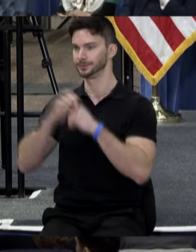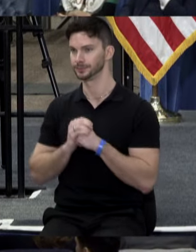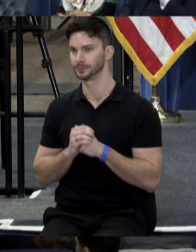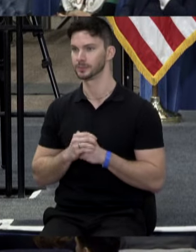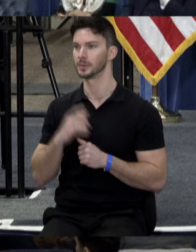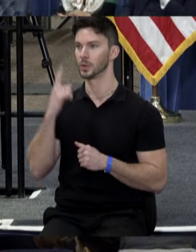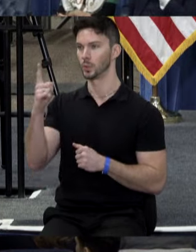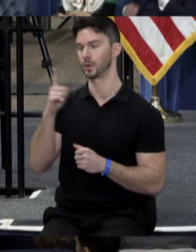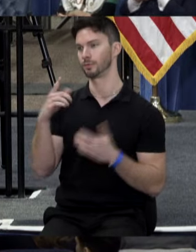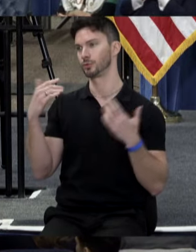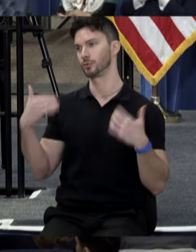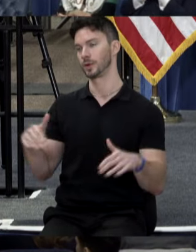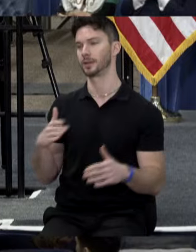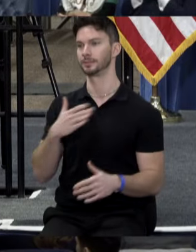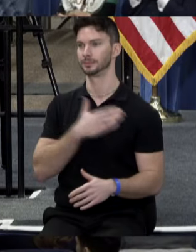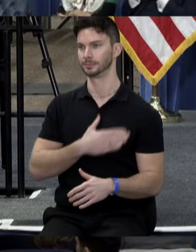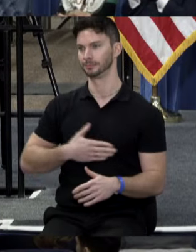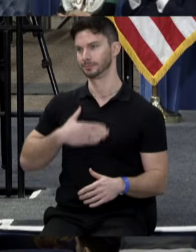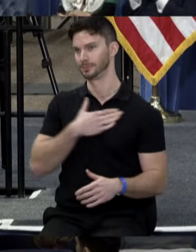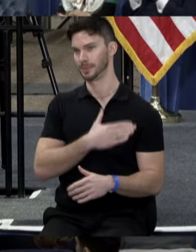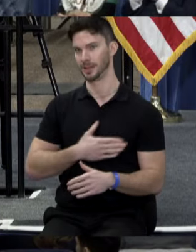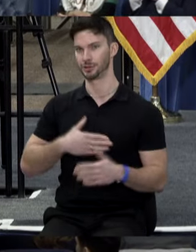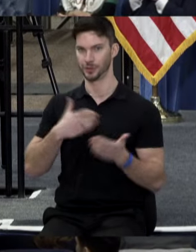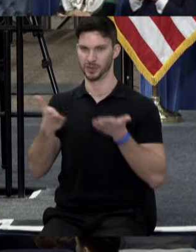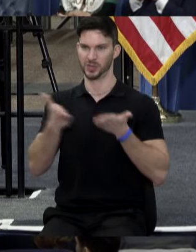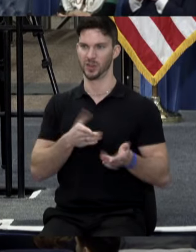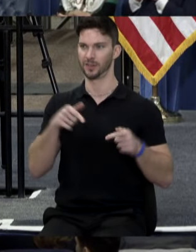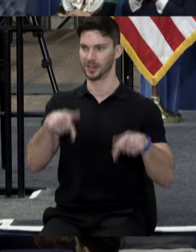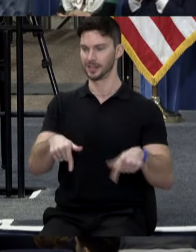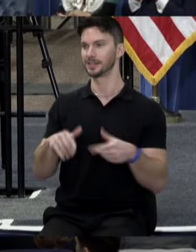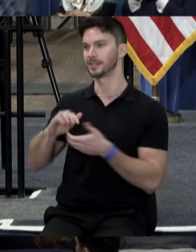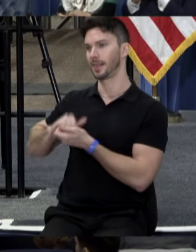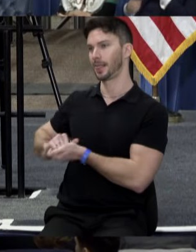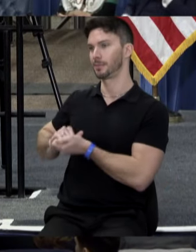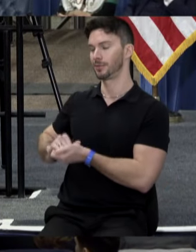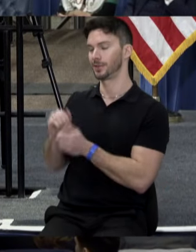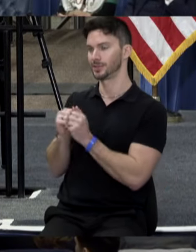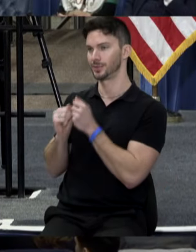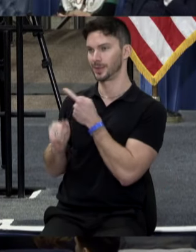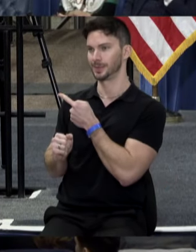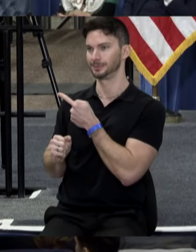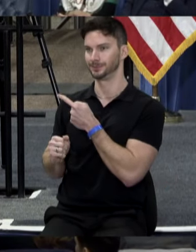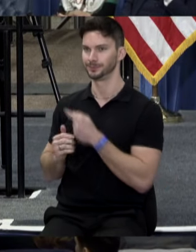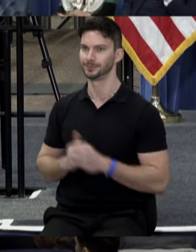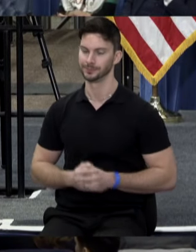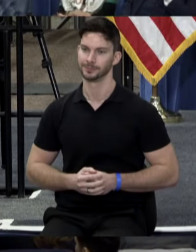pleasures that I've had in serving in this cabinet is the collaborations we've been able